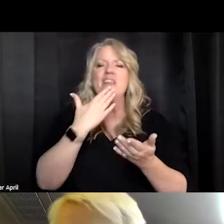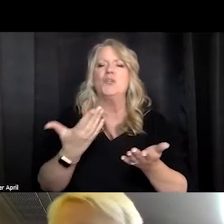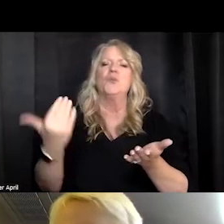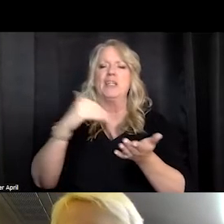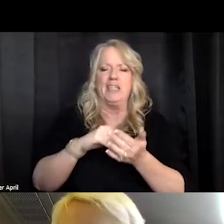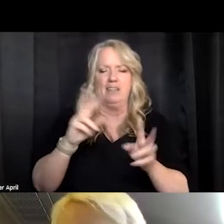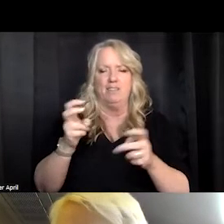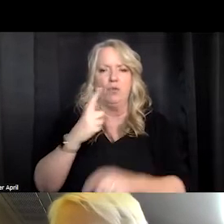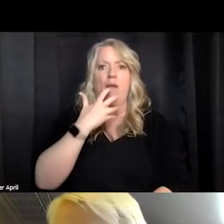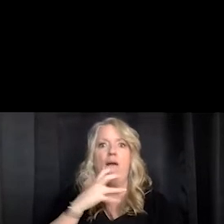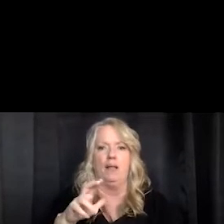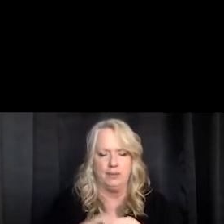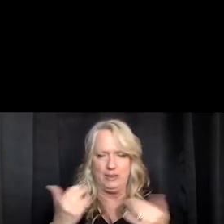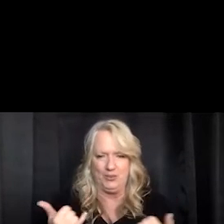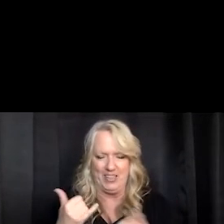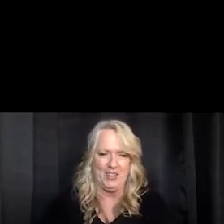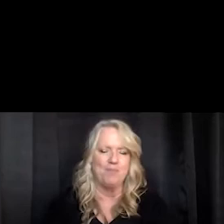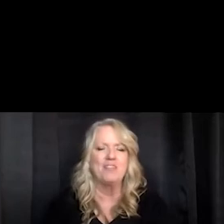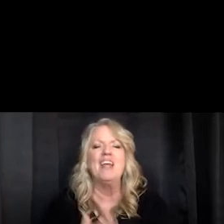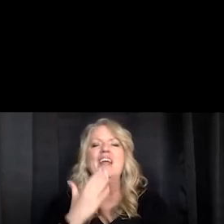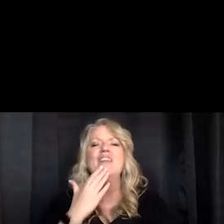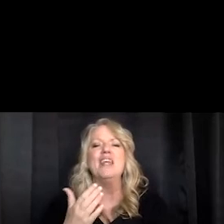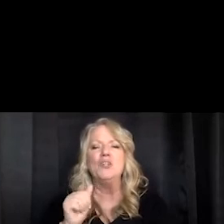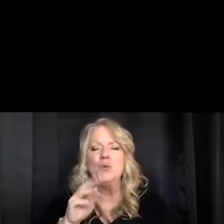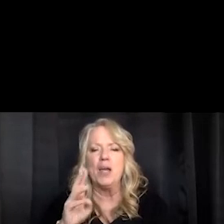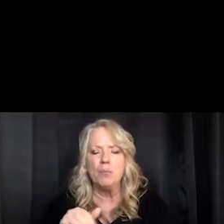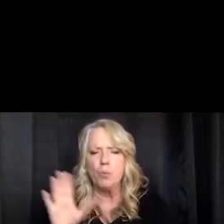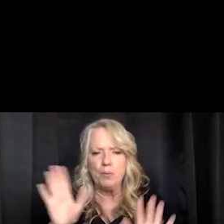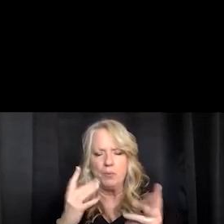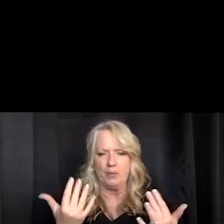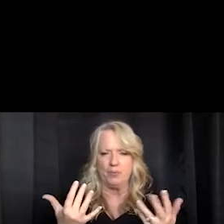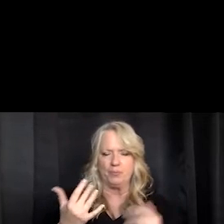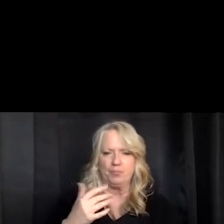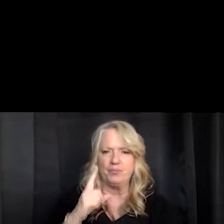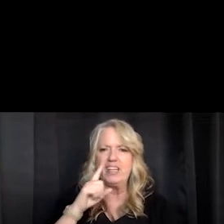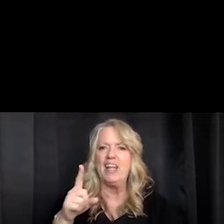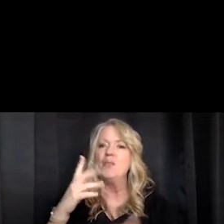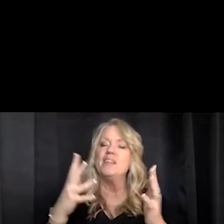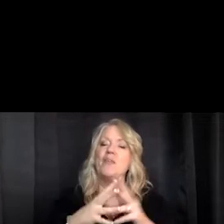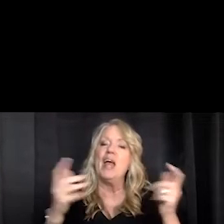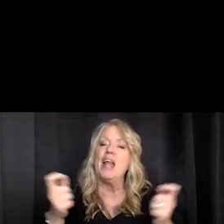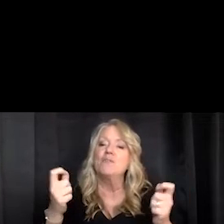AUDIENCE YOU WERE ABLE TO PERSEVERE. CONGRATULATIONS . THANK YOU AGAIN FOR BEING ON THE HOT SEAT TODAY. > THANK YOU, AMY.